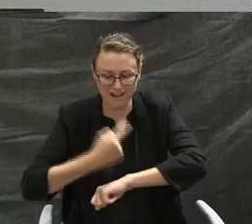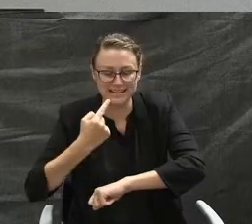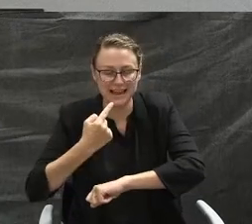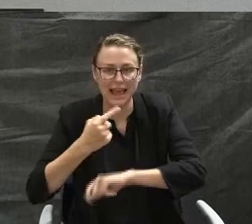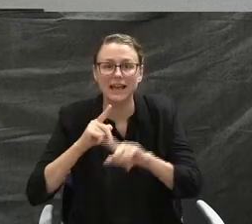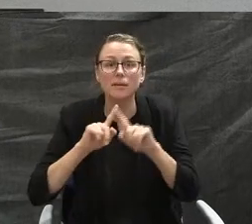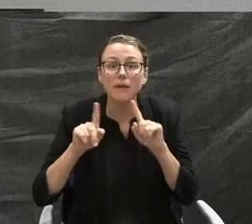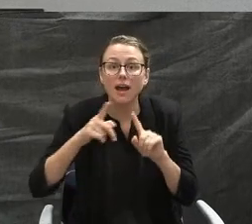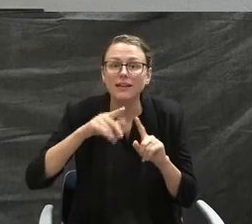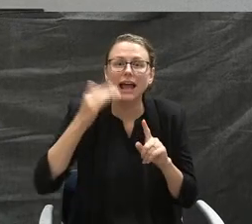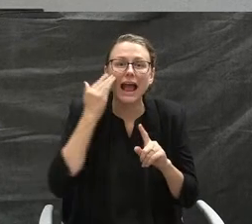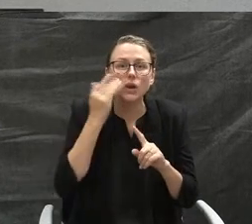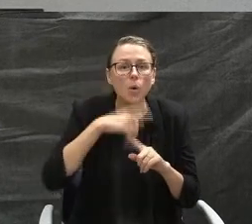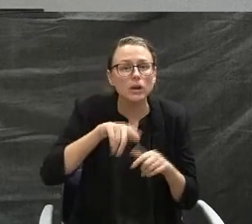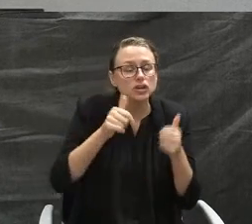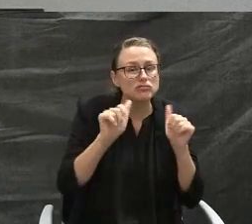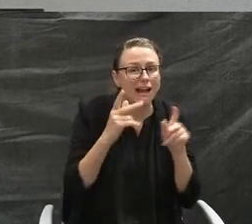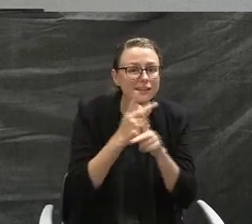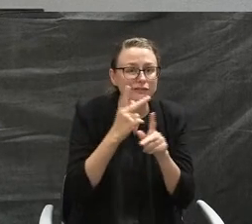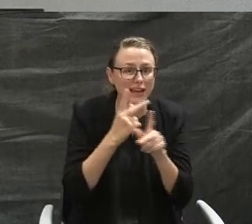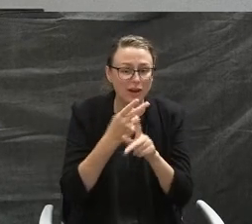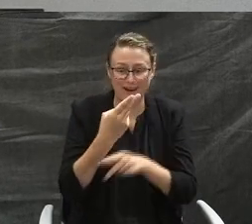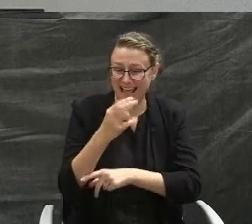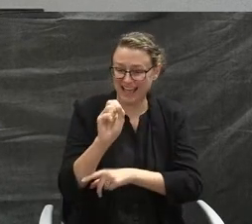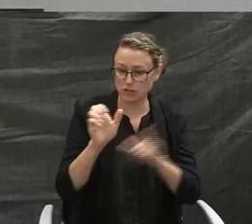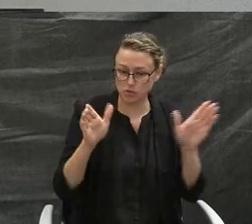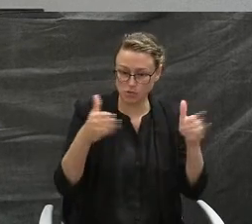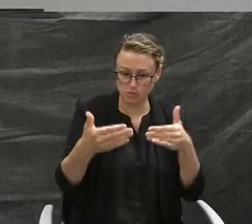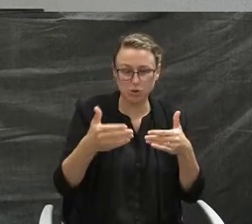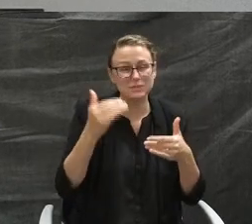large building. But when you start spreading 4th and 5th